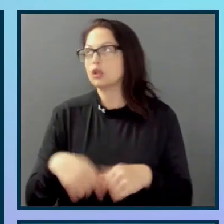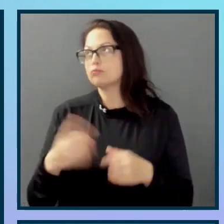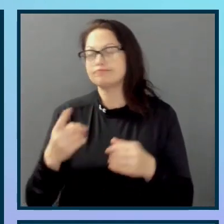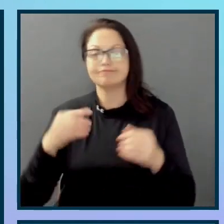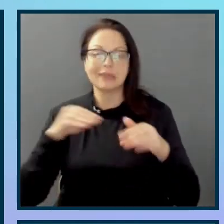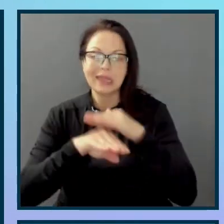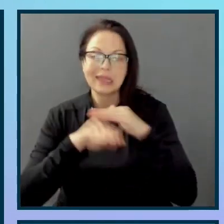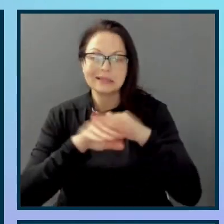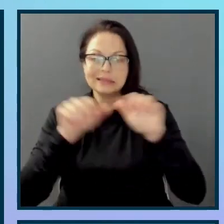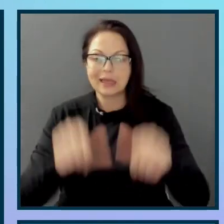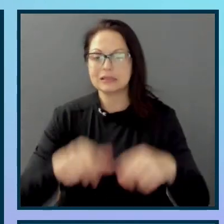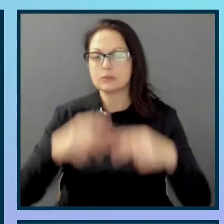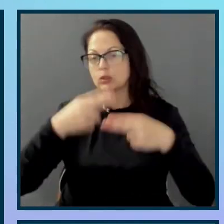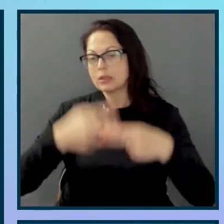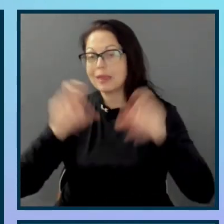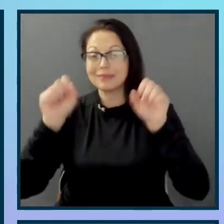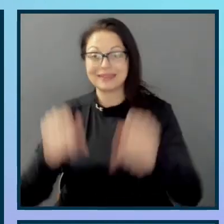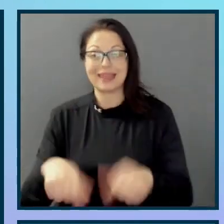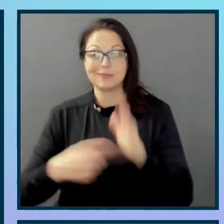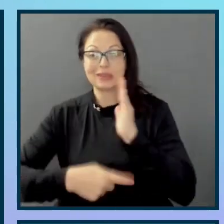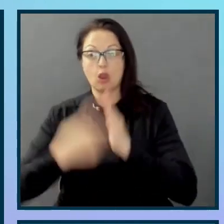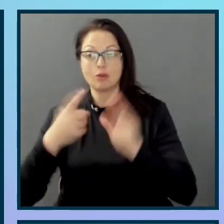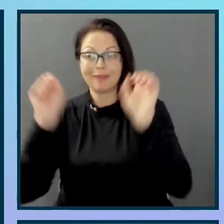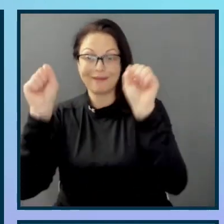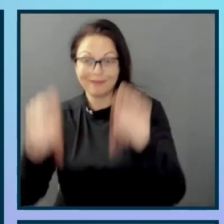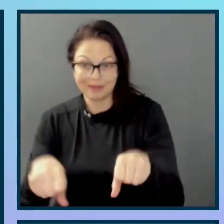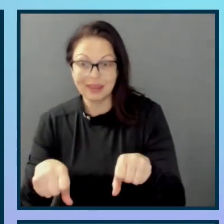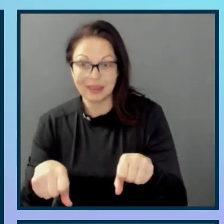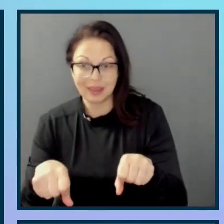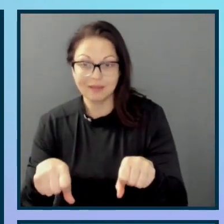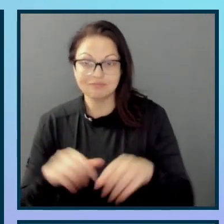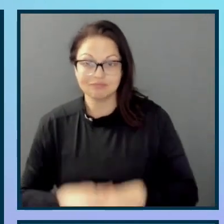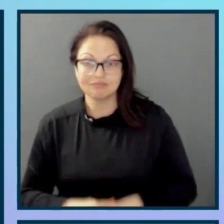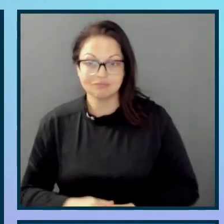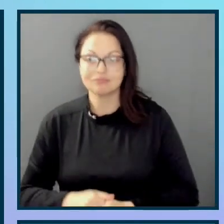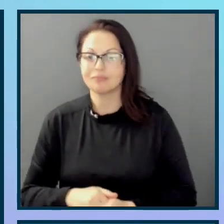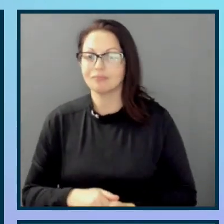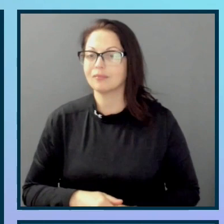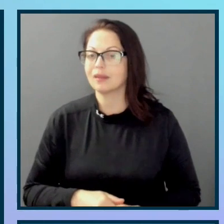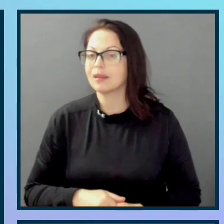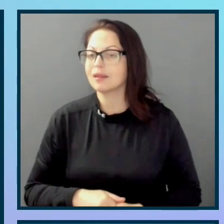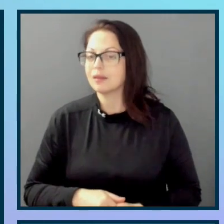can be automated in such a way that your regression can be,